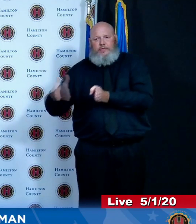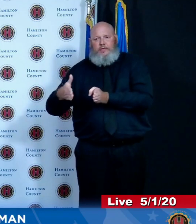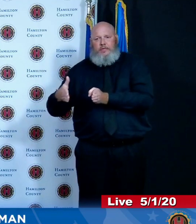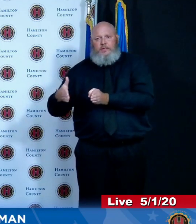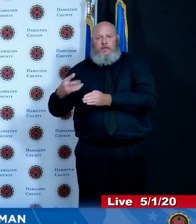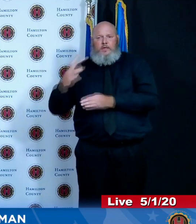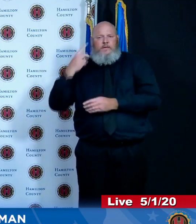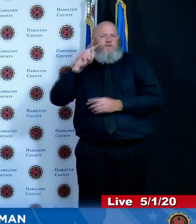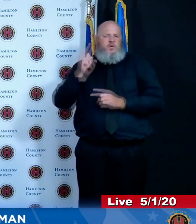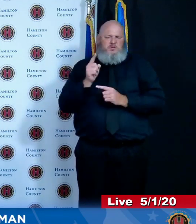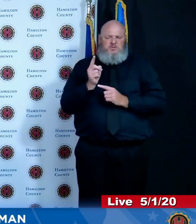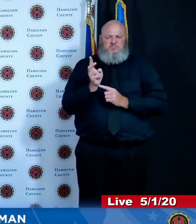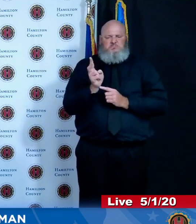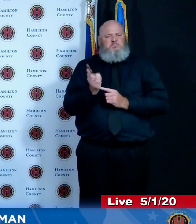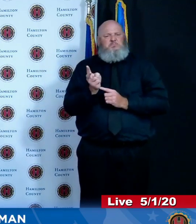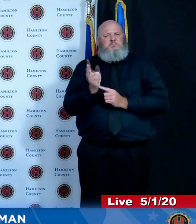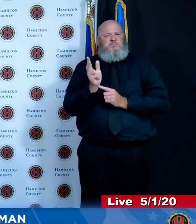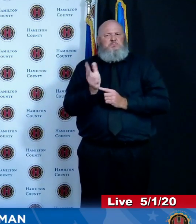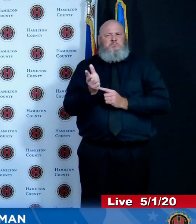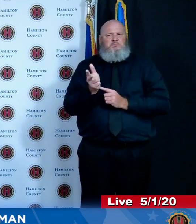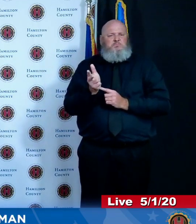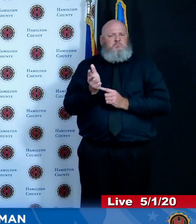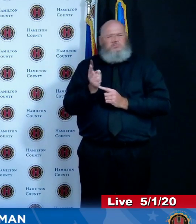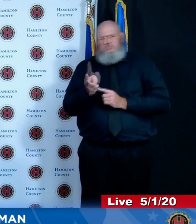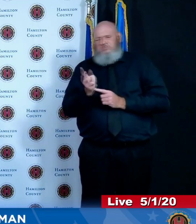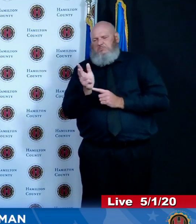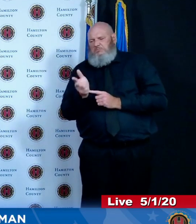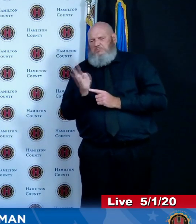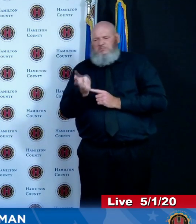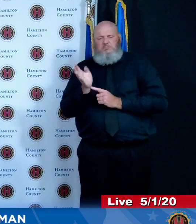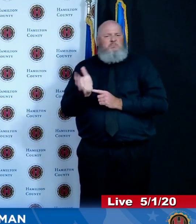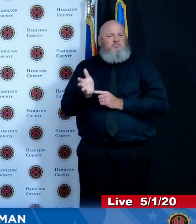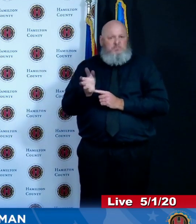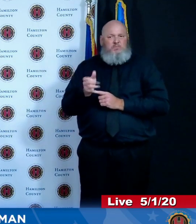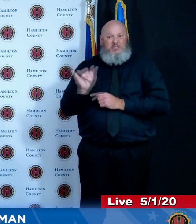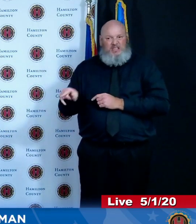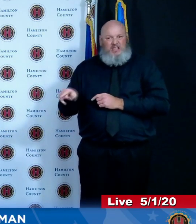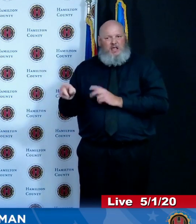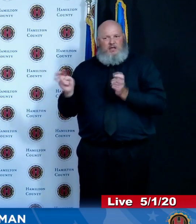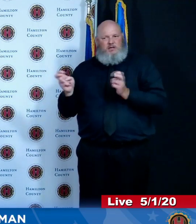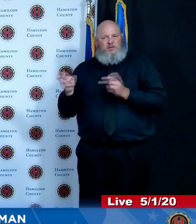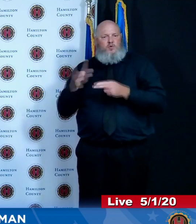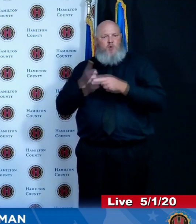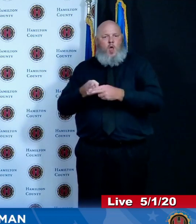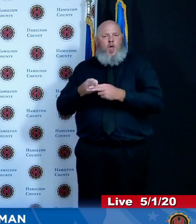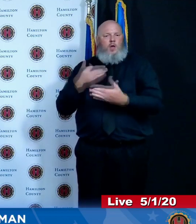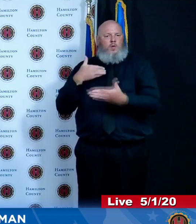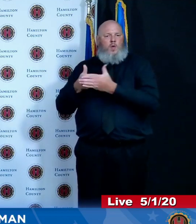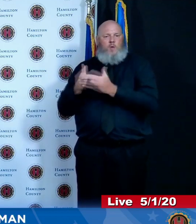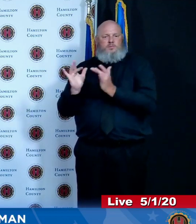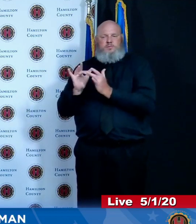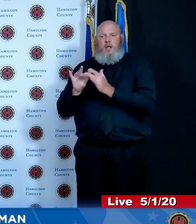throughout this pandemic we do everything based on the state of Ohio guidance as well as the Centers for Disease Control early on in this